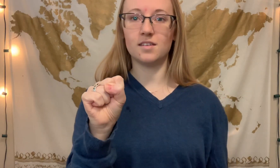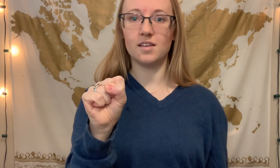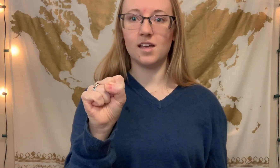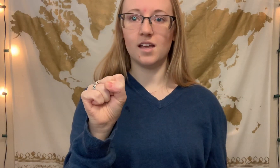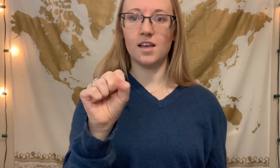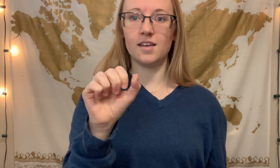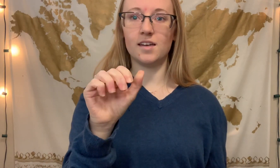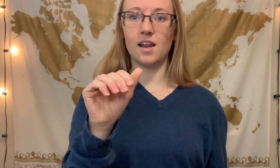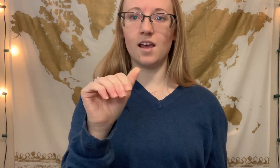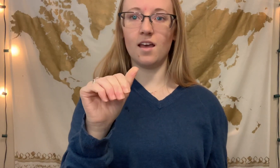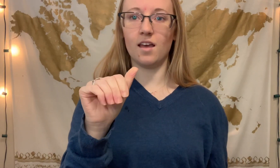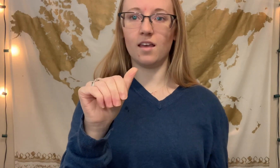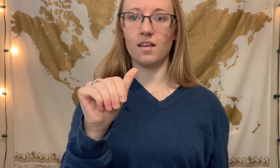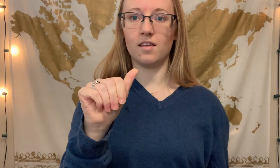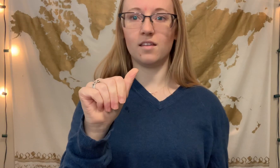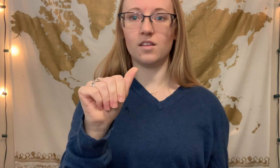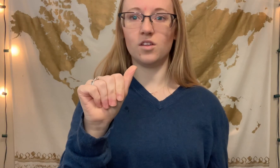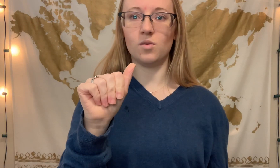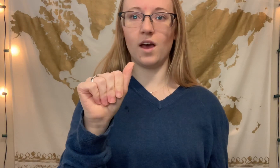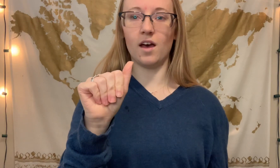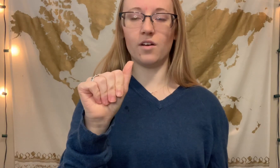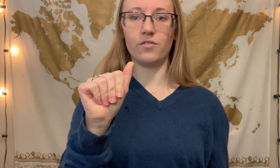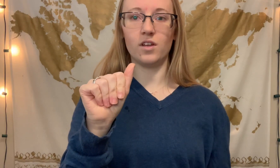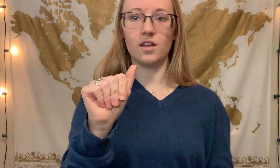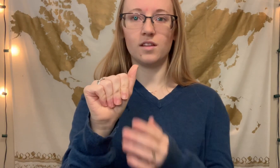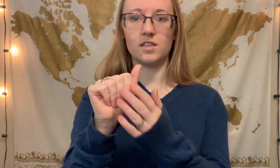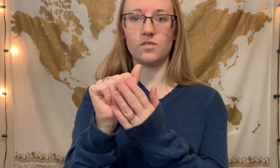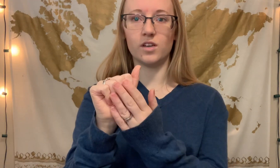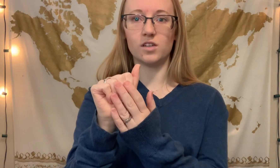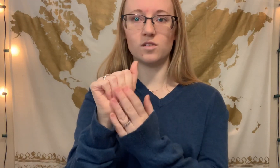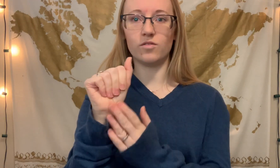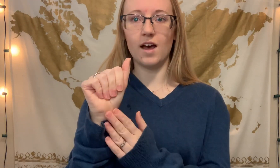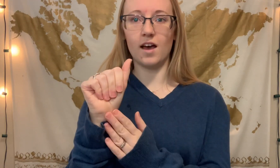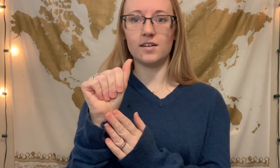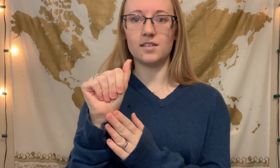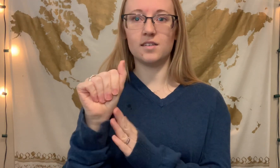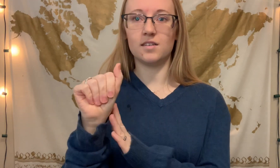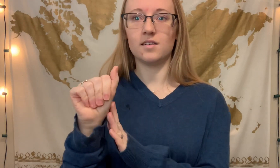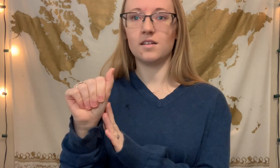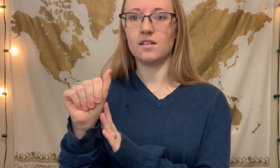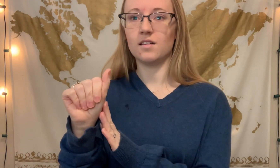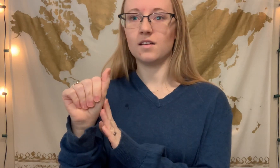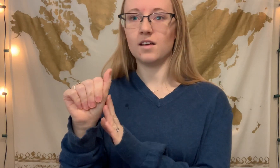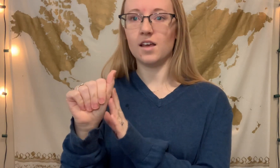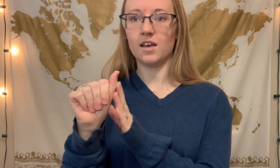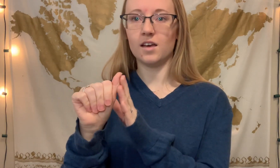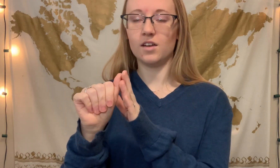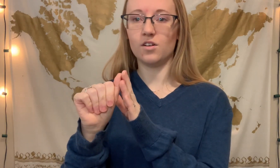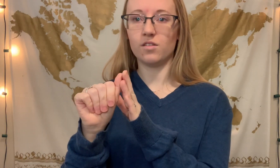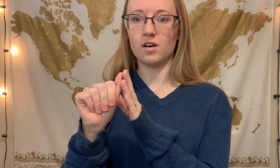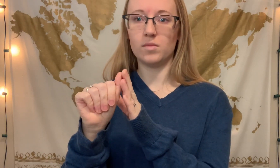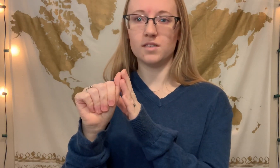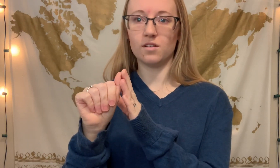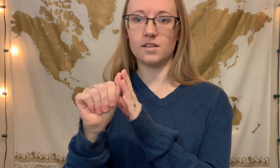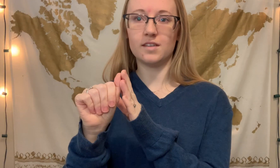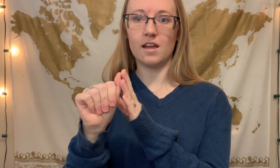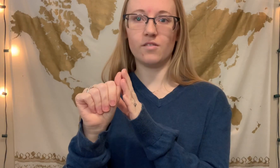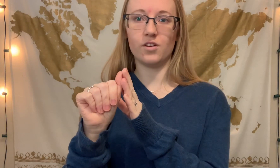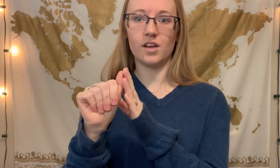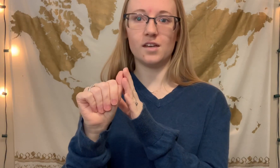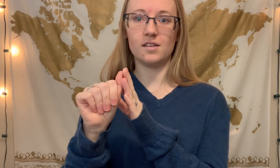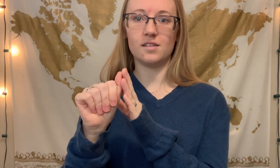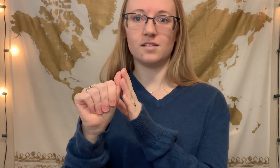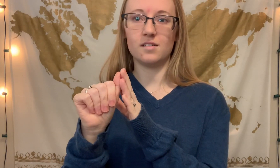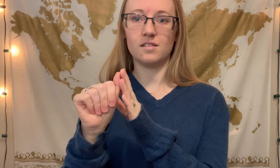an A, you have these fingers flat and your thumb is on the side of your hand.